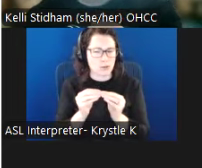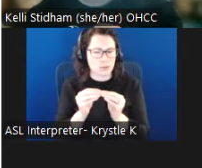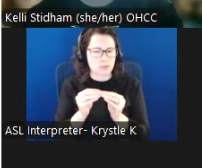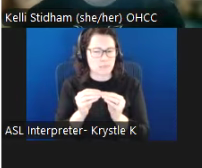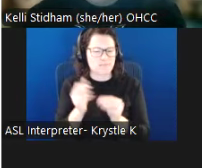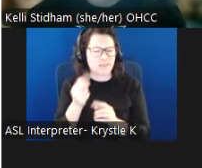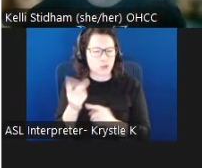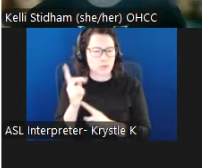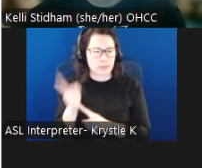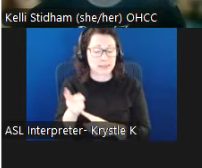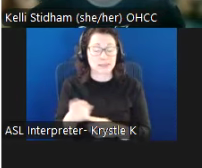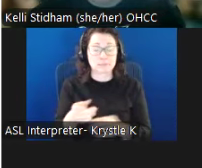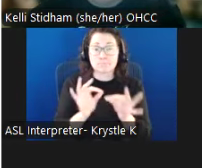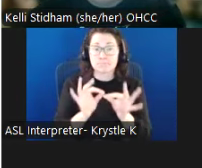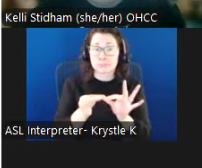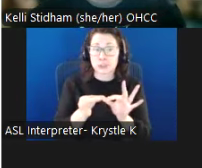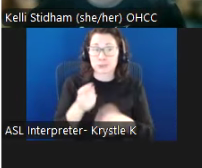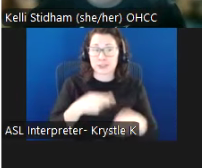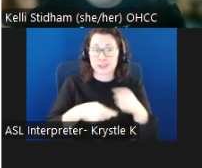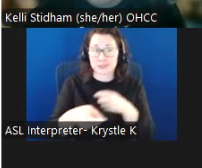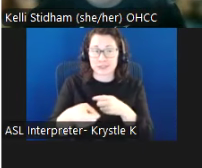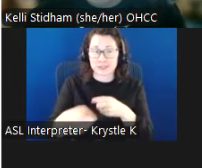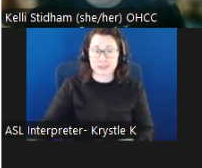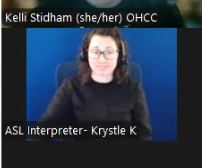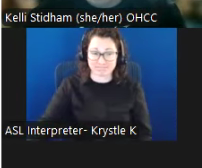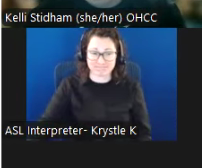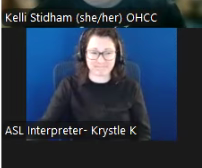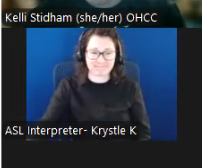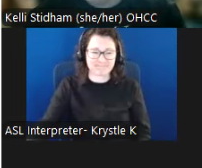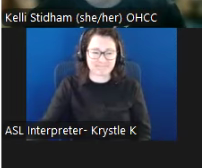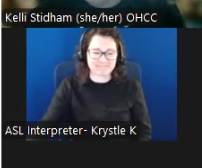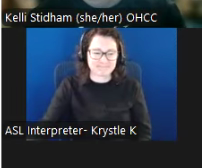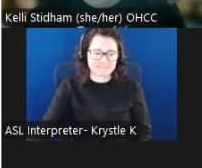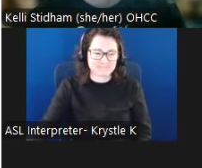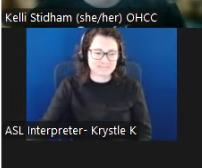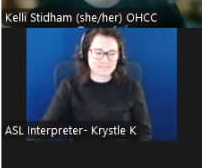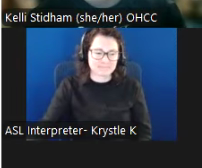moment. Um, the other thing I want to